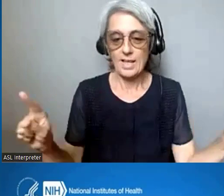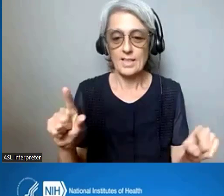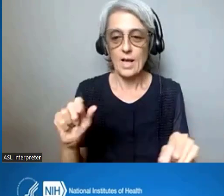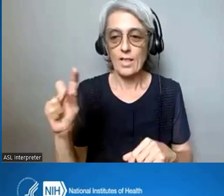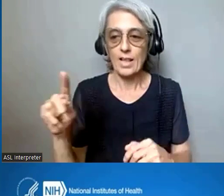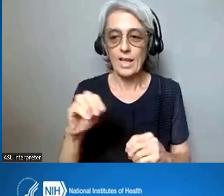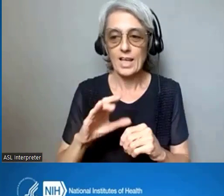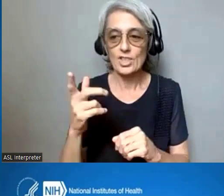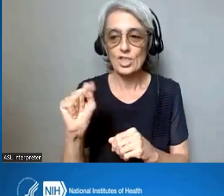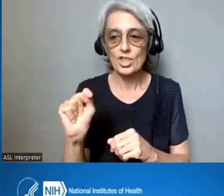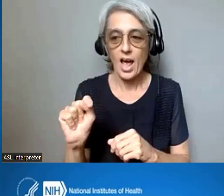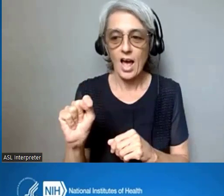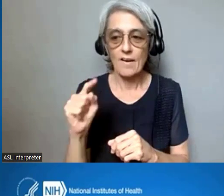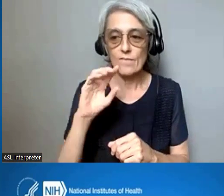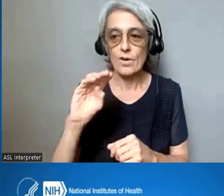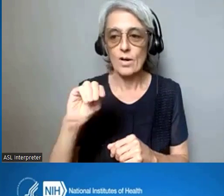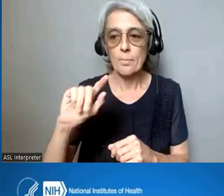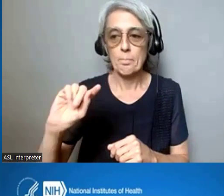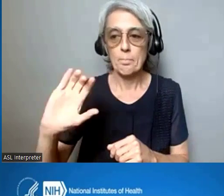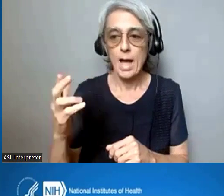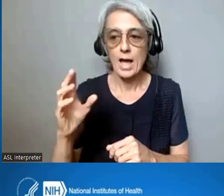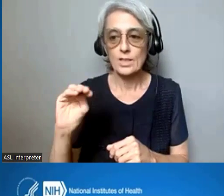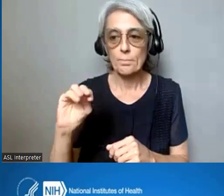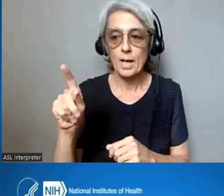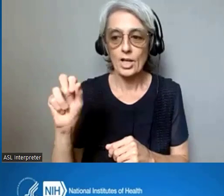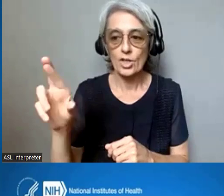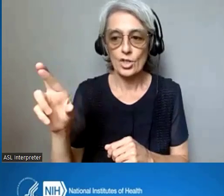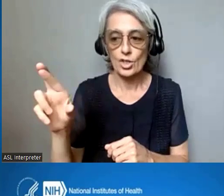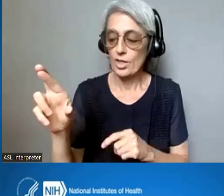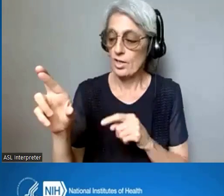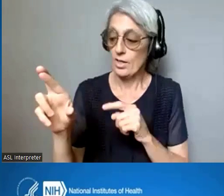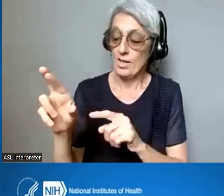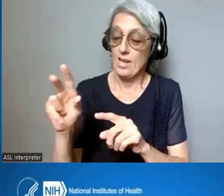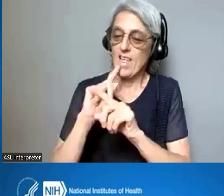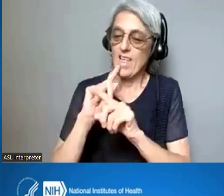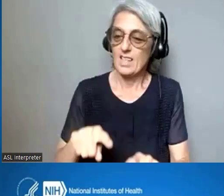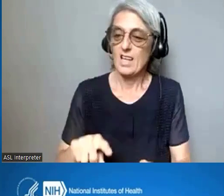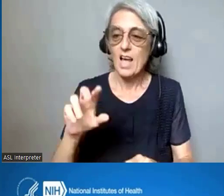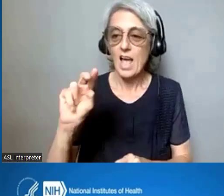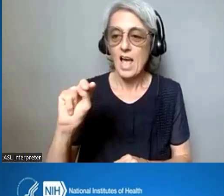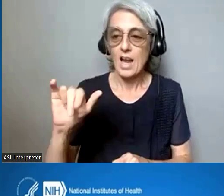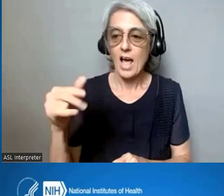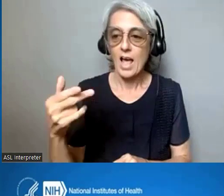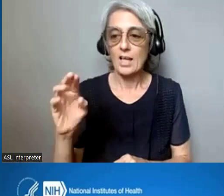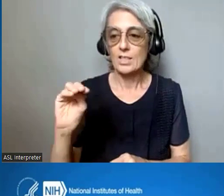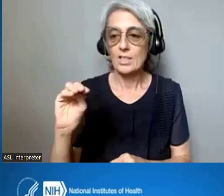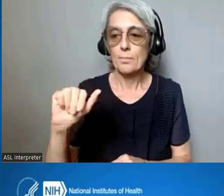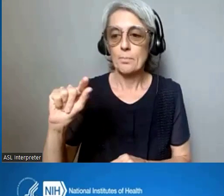that would be great, is the NIH Matchmaker site. So you can even take let's say an abstract